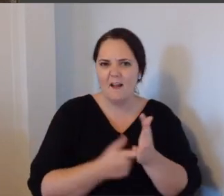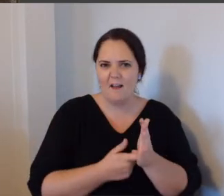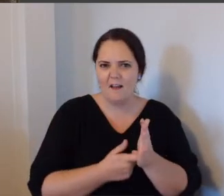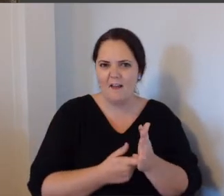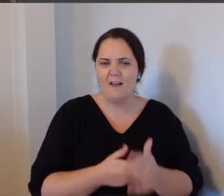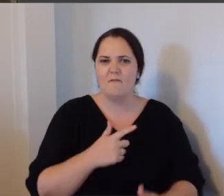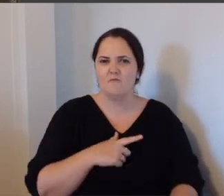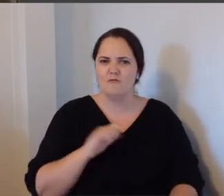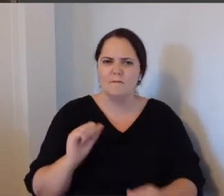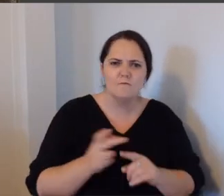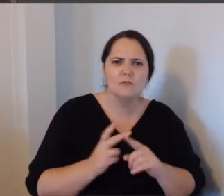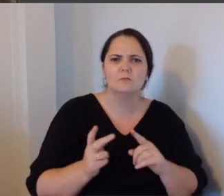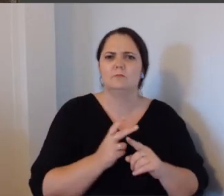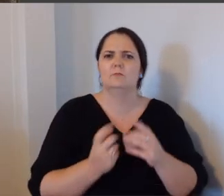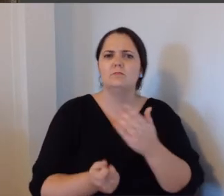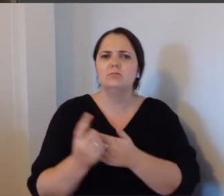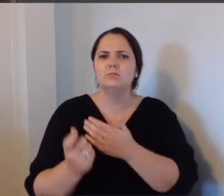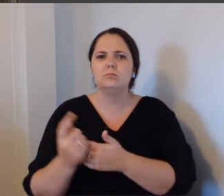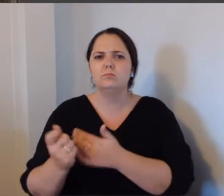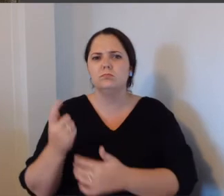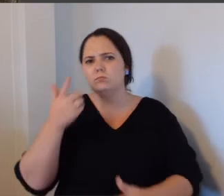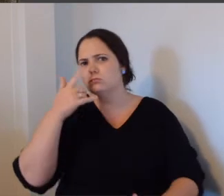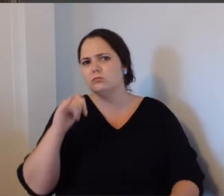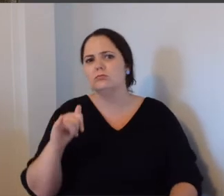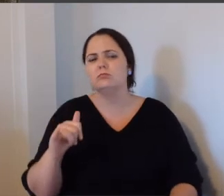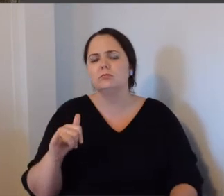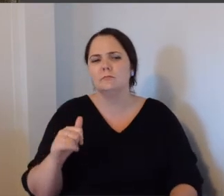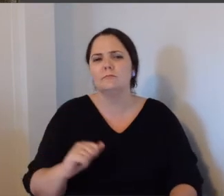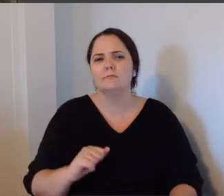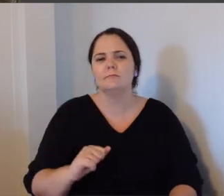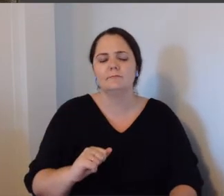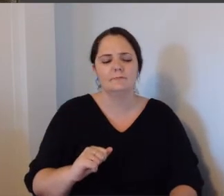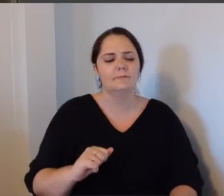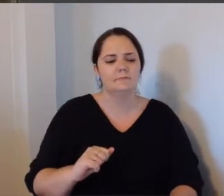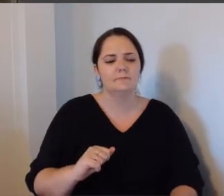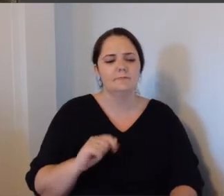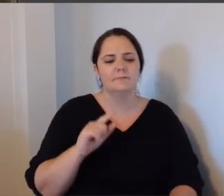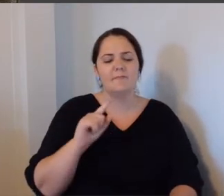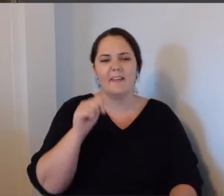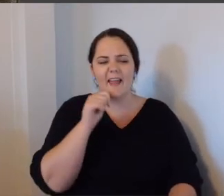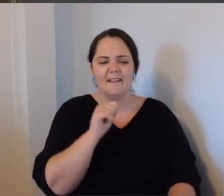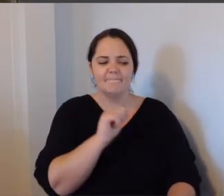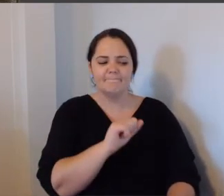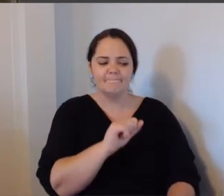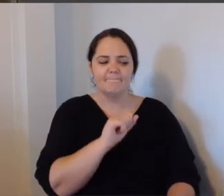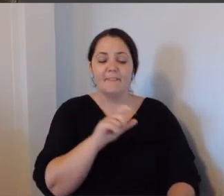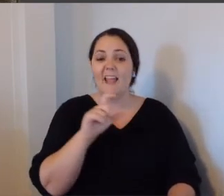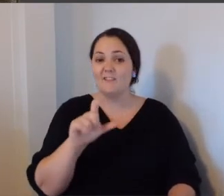thinking here of later works by Caravaggio such as Judith Beheading Holofernes from around 1602